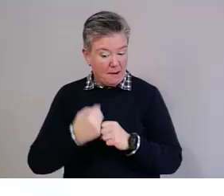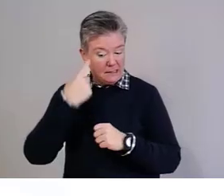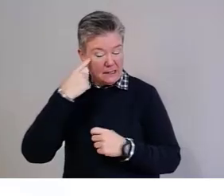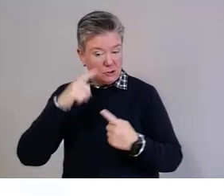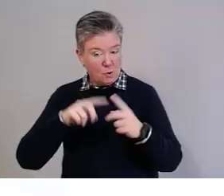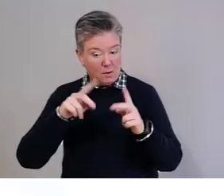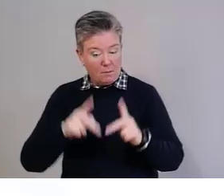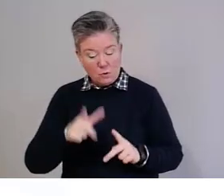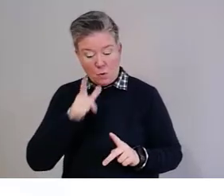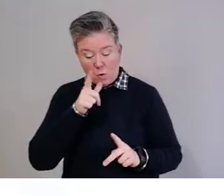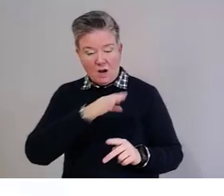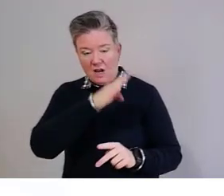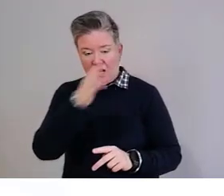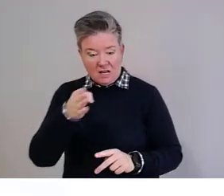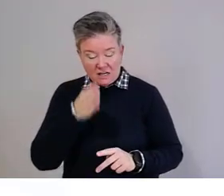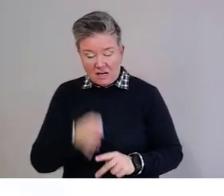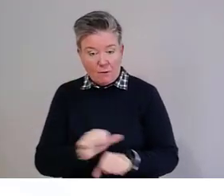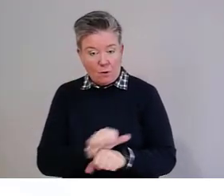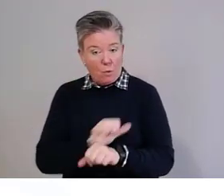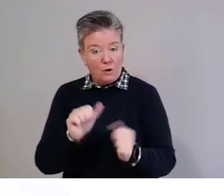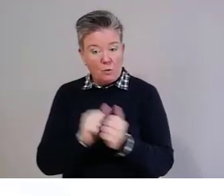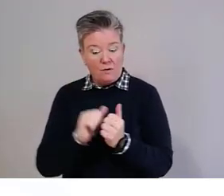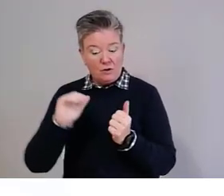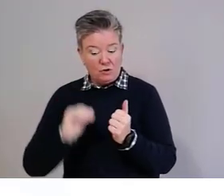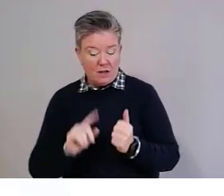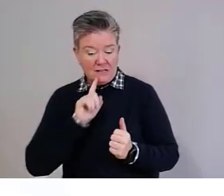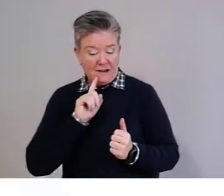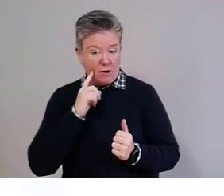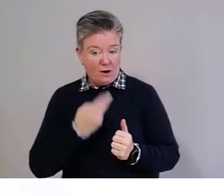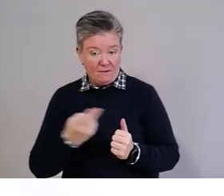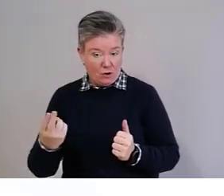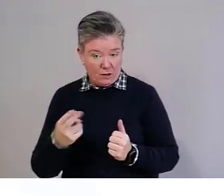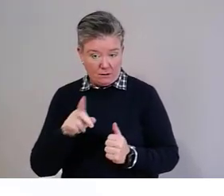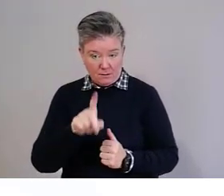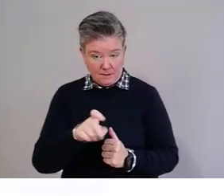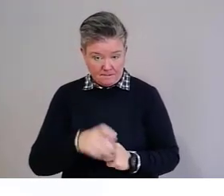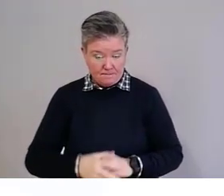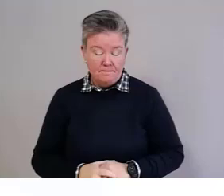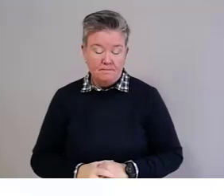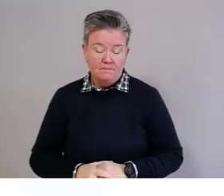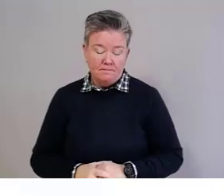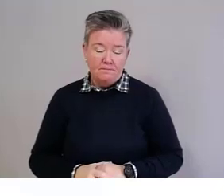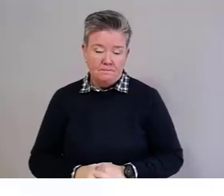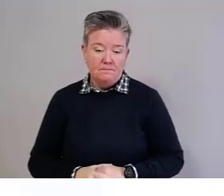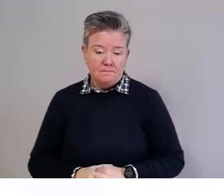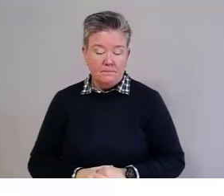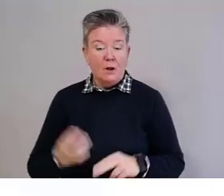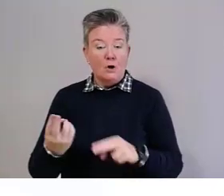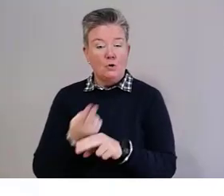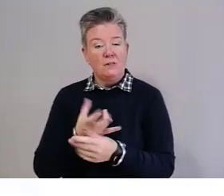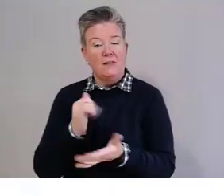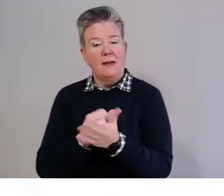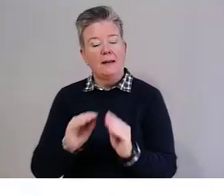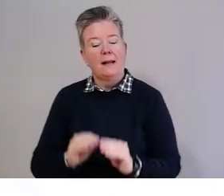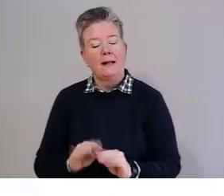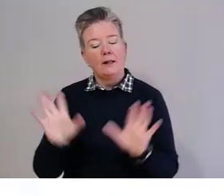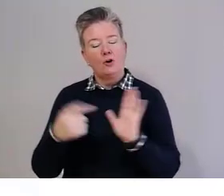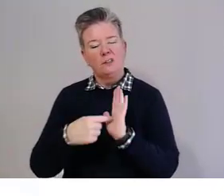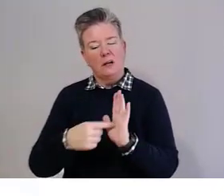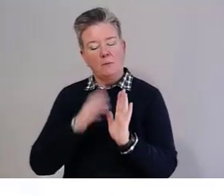who has never worked with a child who is deaf or hard of hearing? Using those clear examples can help support